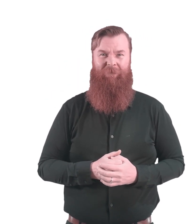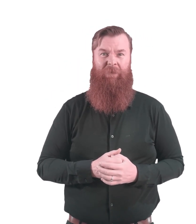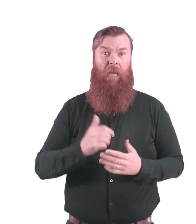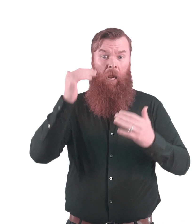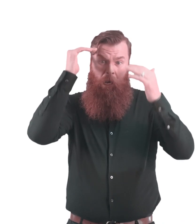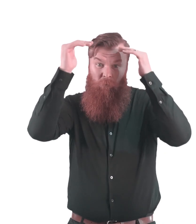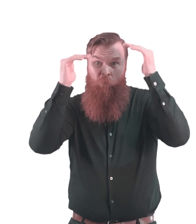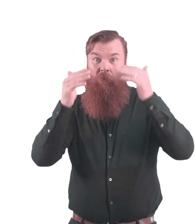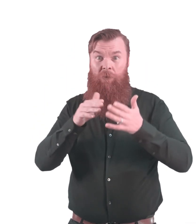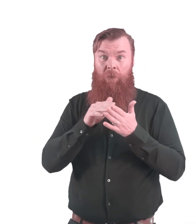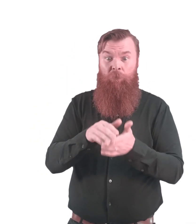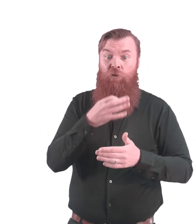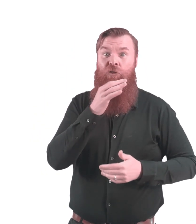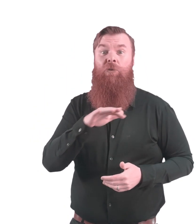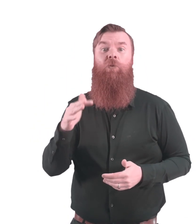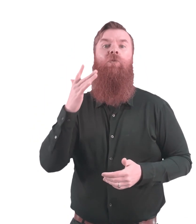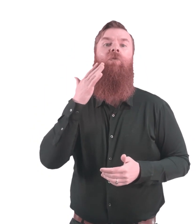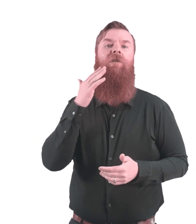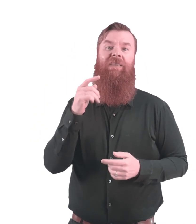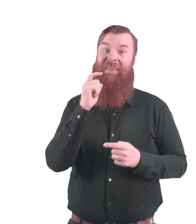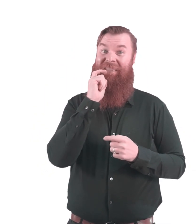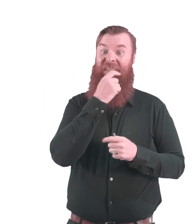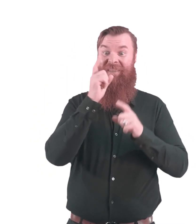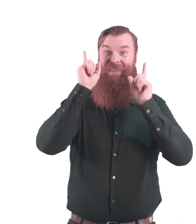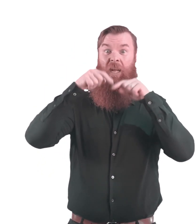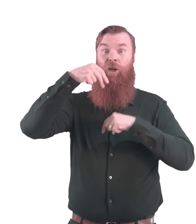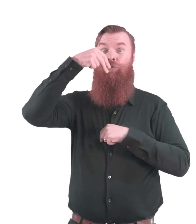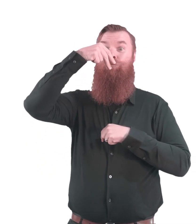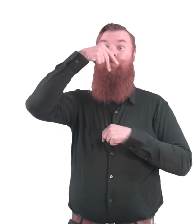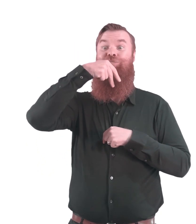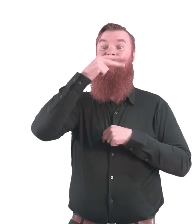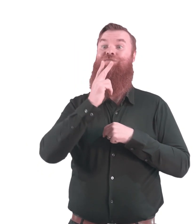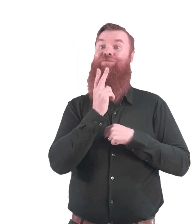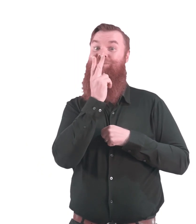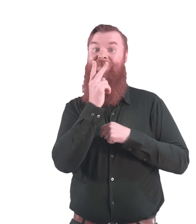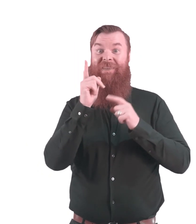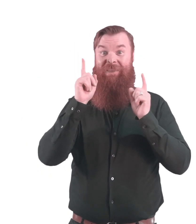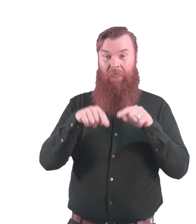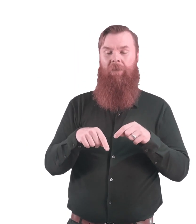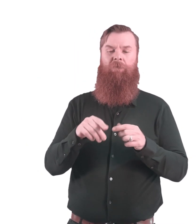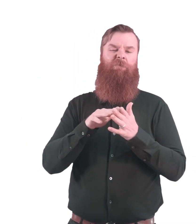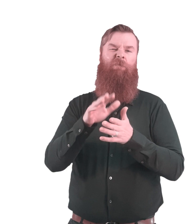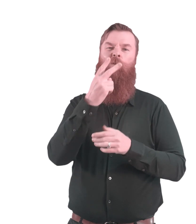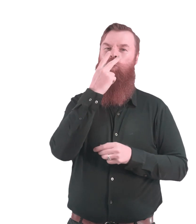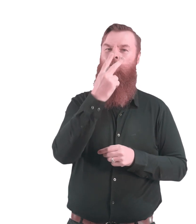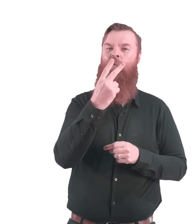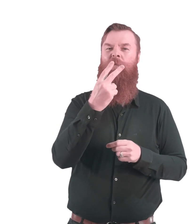Adults should begin flossing their children's teeth once they have at least two teeth touching side-by-side